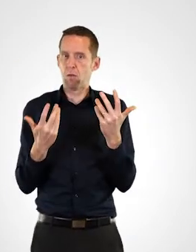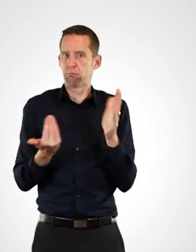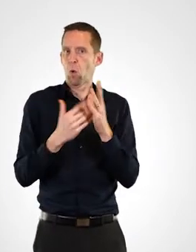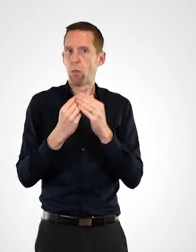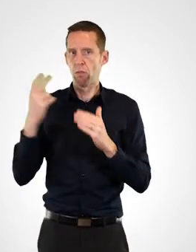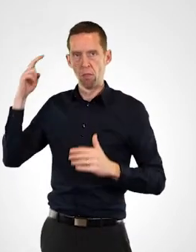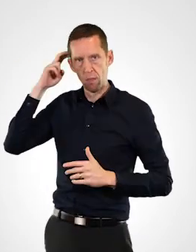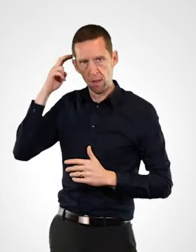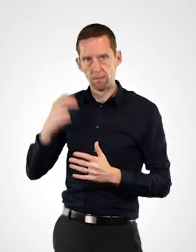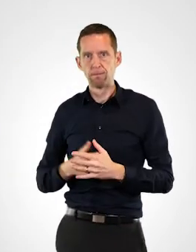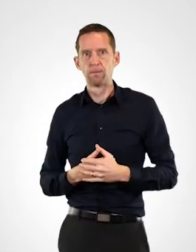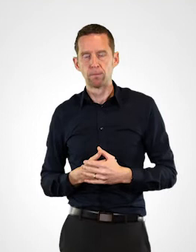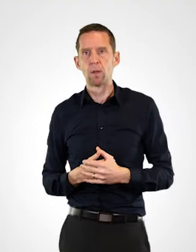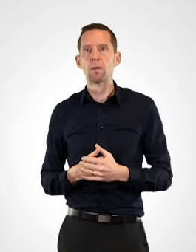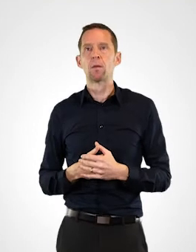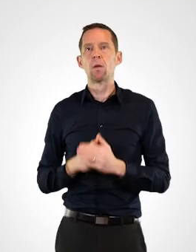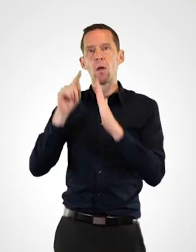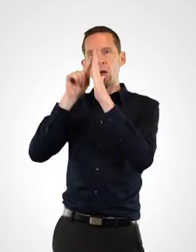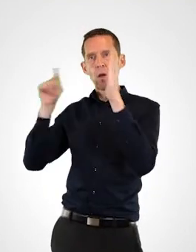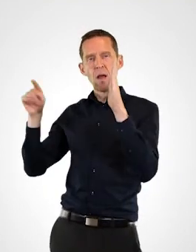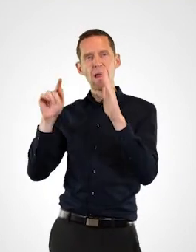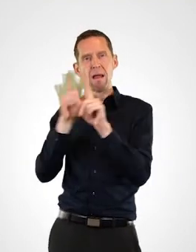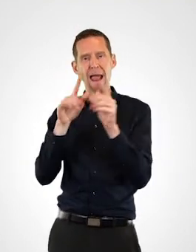So what about the means at each level at each interval?